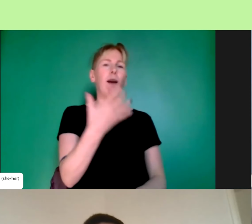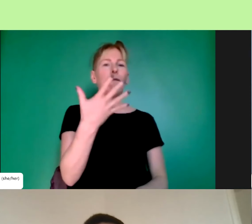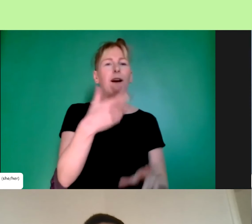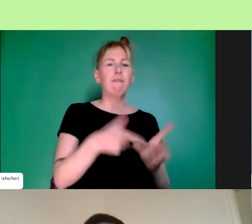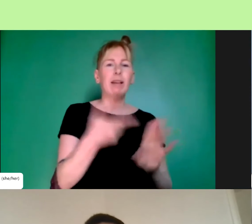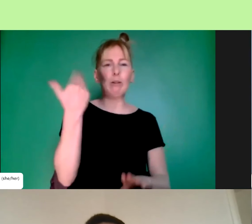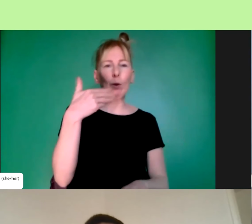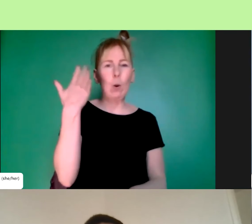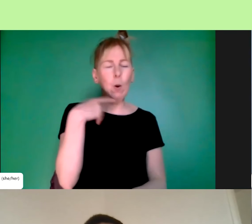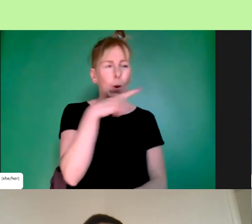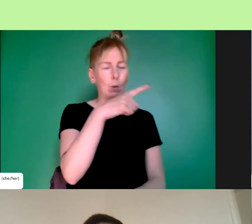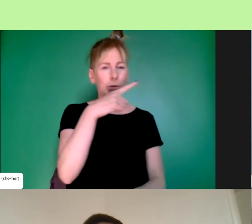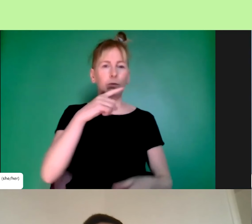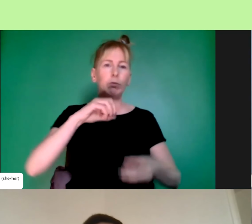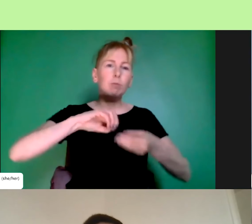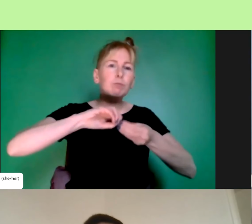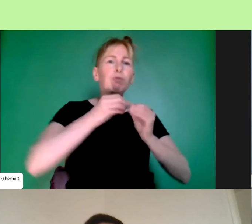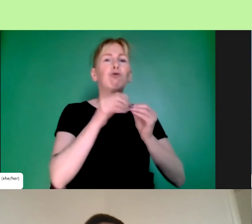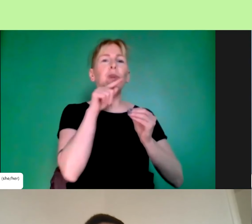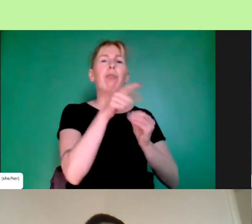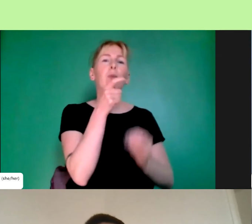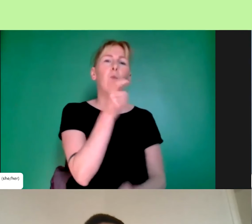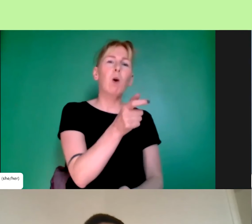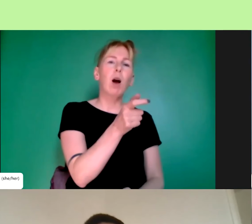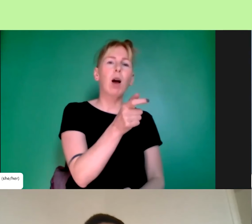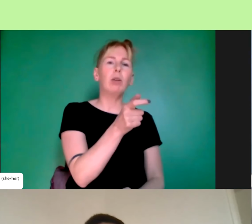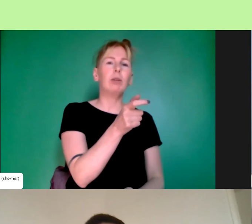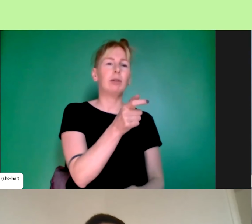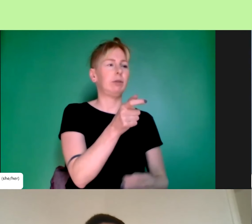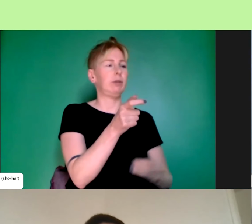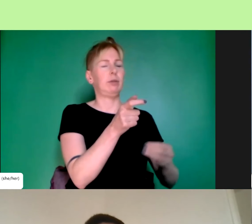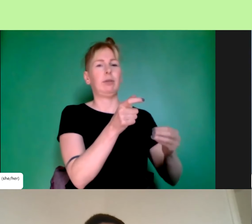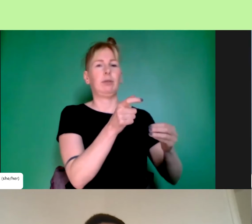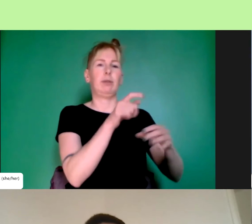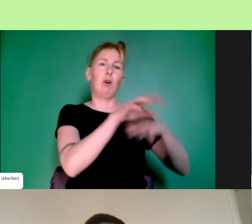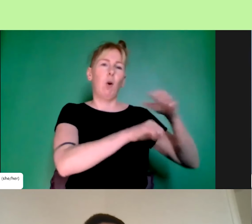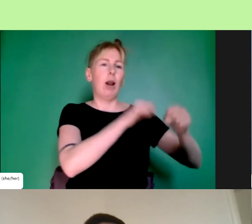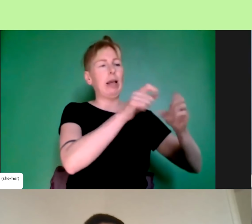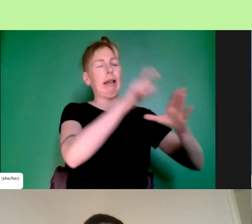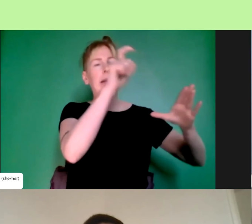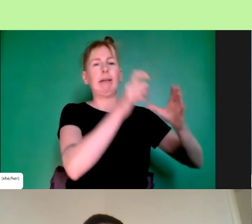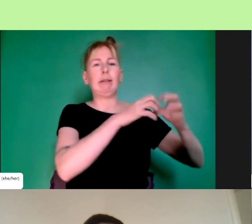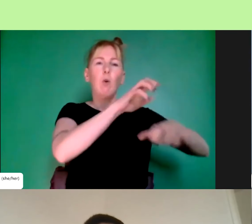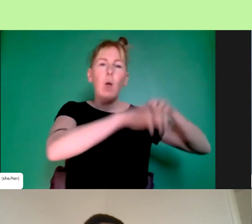when I kind of think well, my people have been decolonizing for 200 years, right?